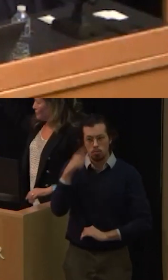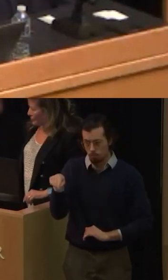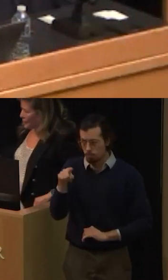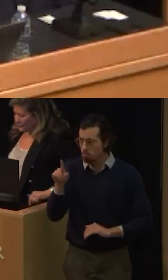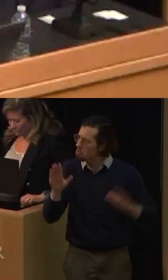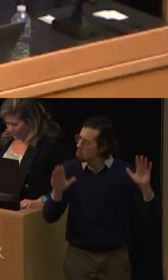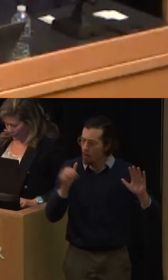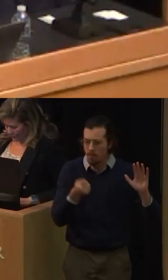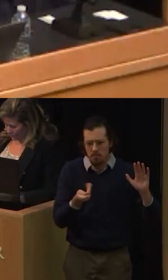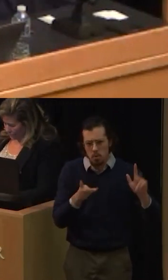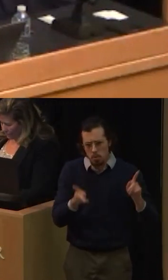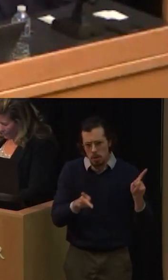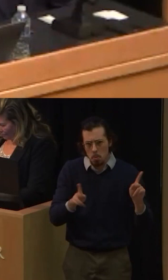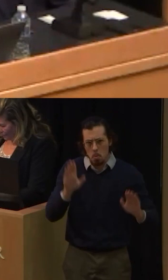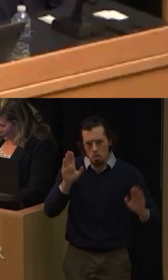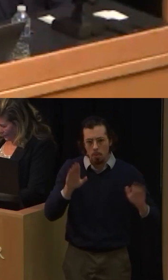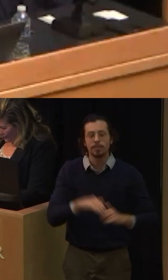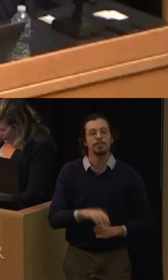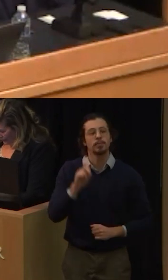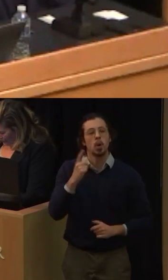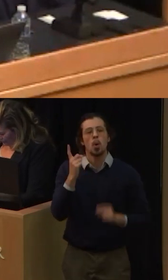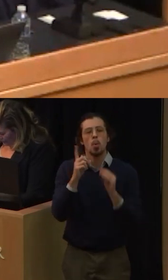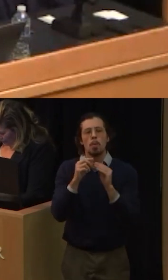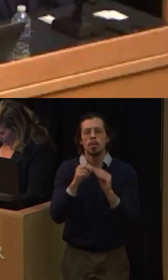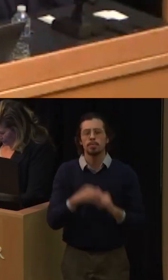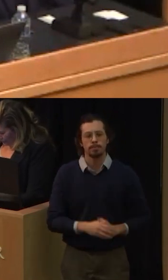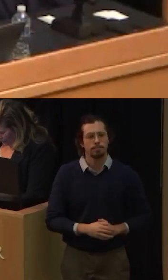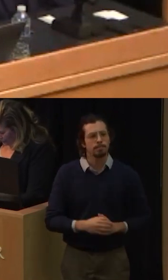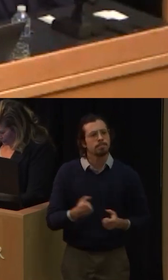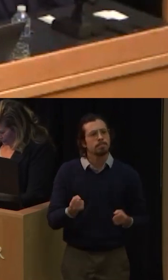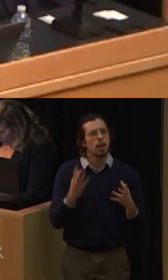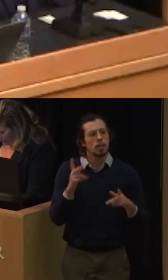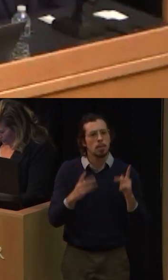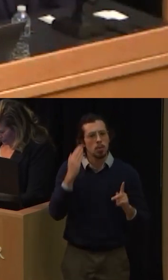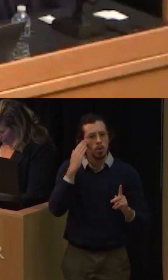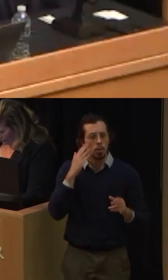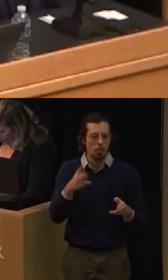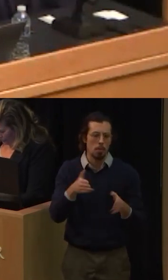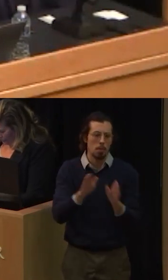All right, and then, one more level set, how many folks are familiar with the text "The Sum of Us" by Heather McGhee?